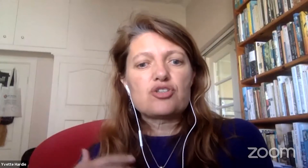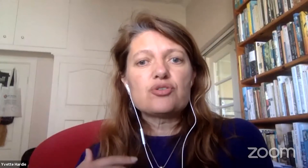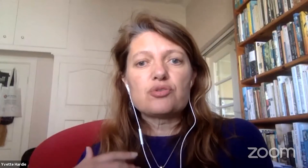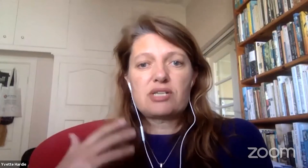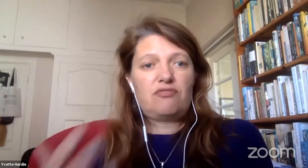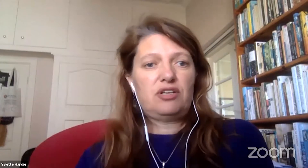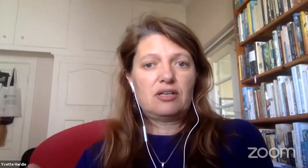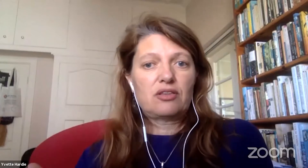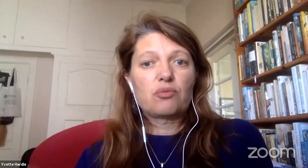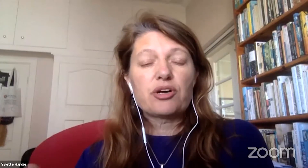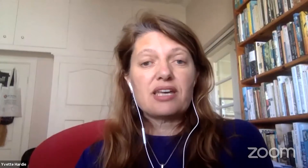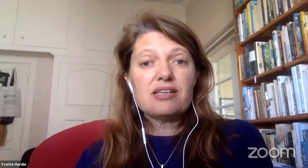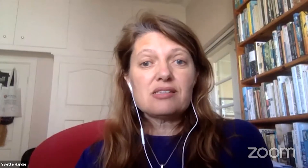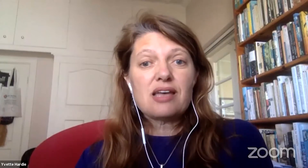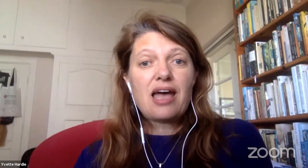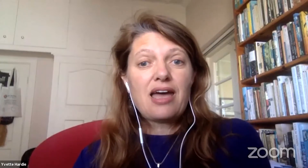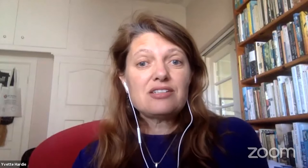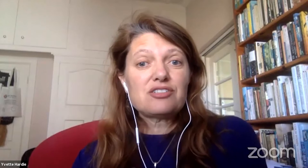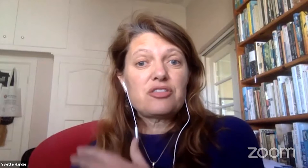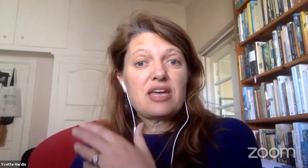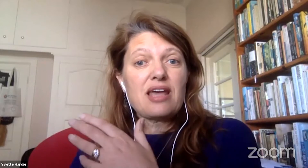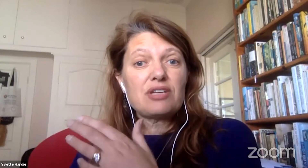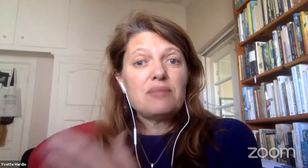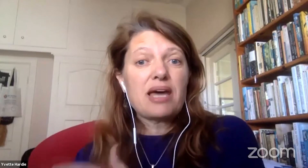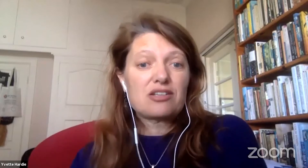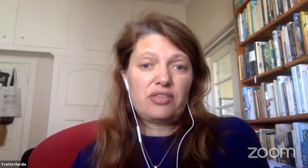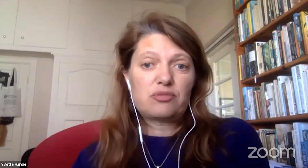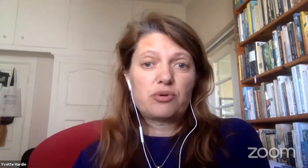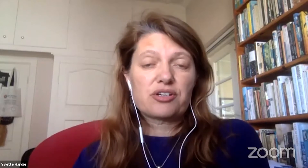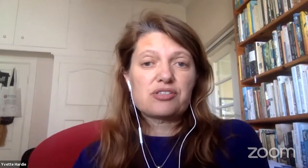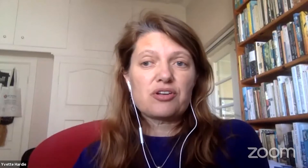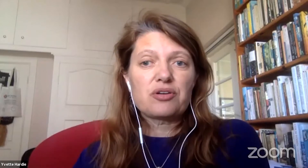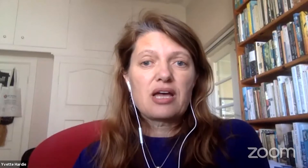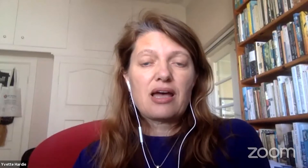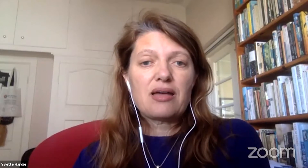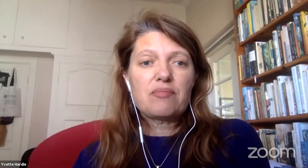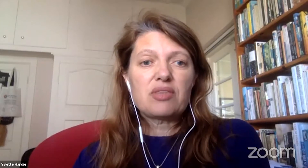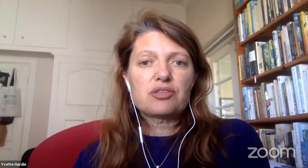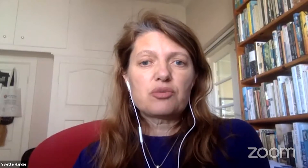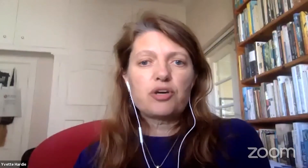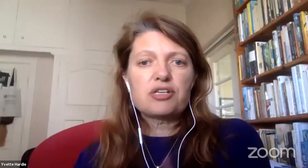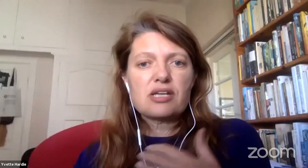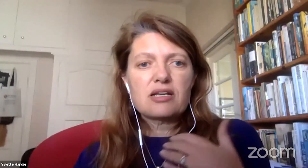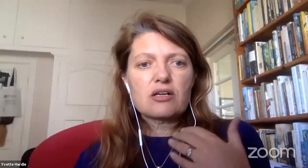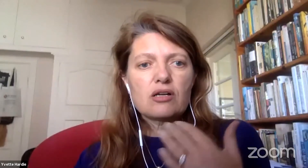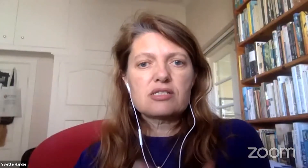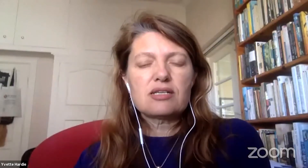to whatever the work is and to then have an impact on that work so that the work is in constant